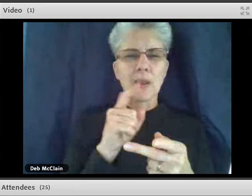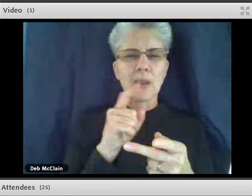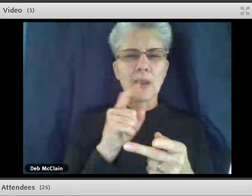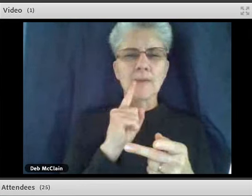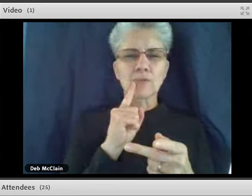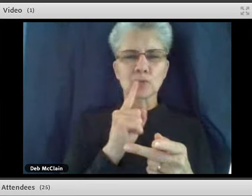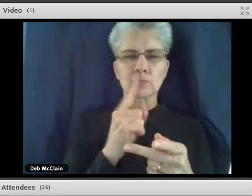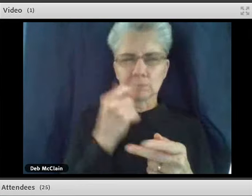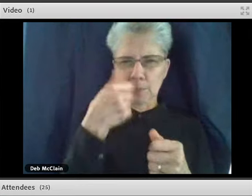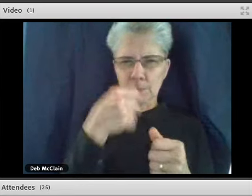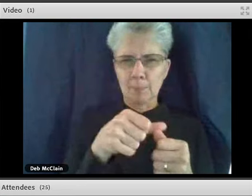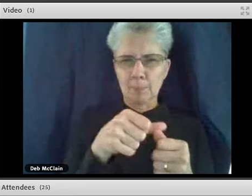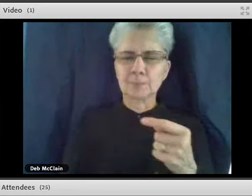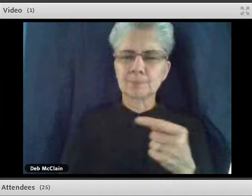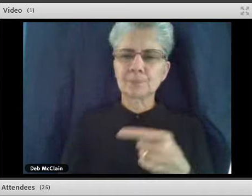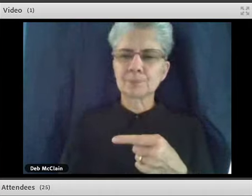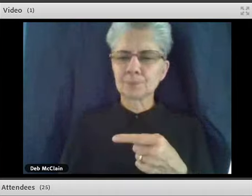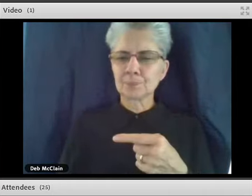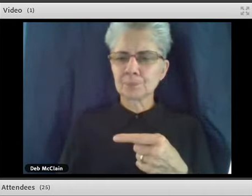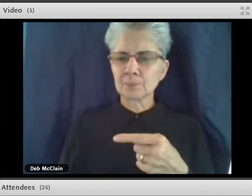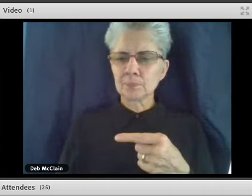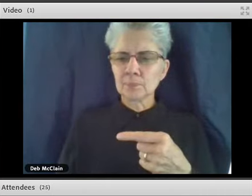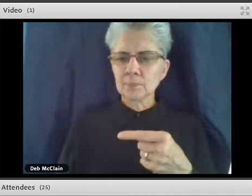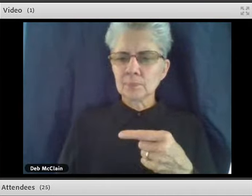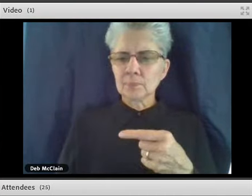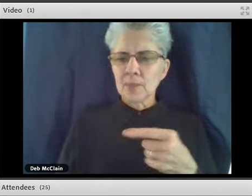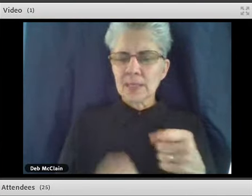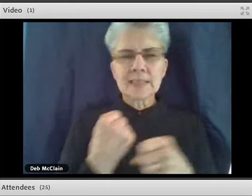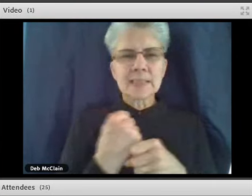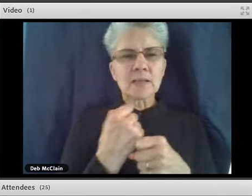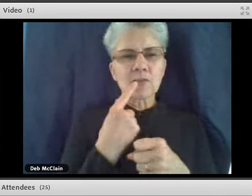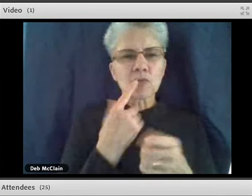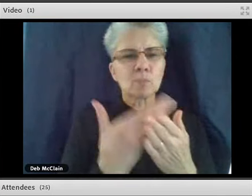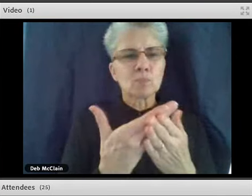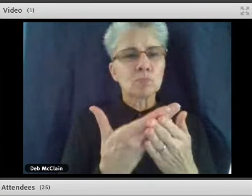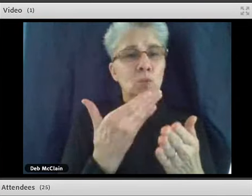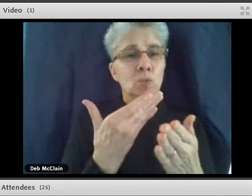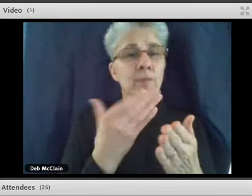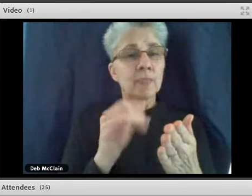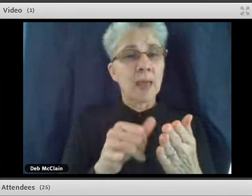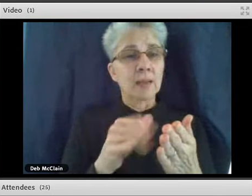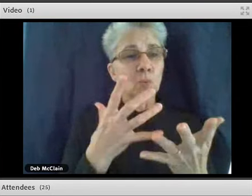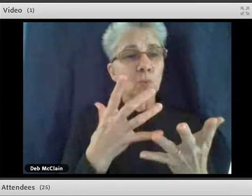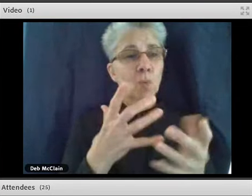or you're going to have to do interlibrary loan. So, that's just something to keep in mind. So, statistics.